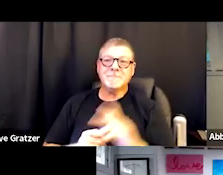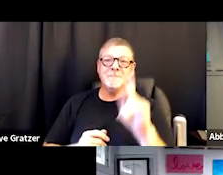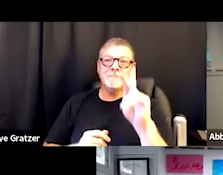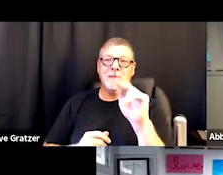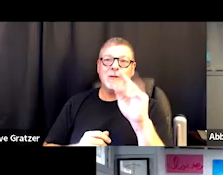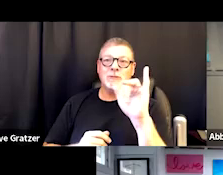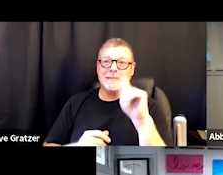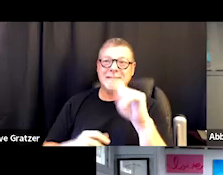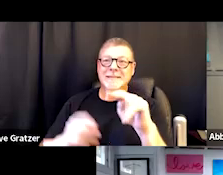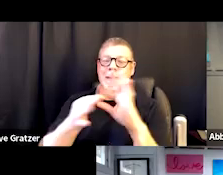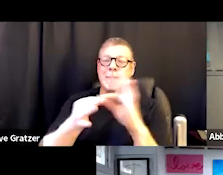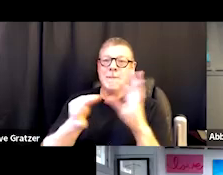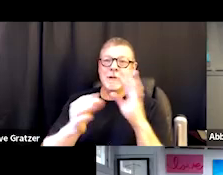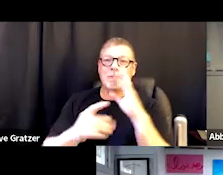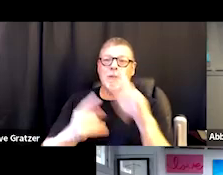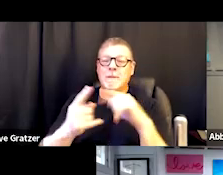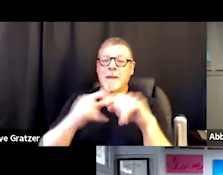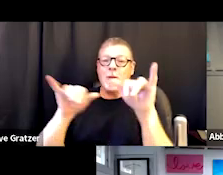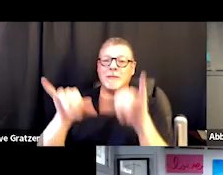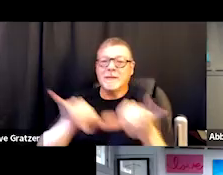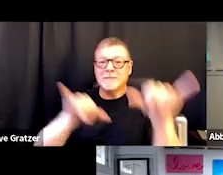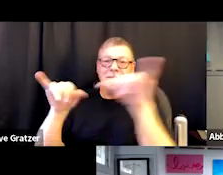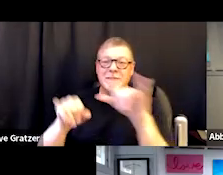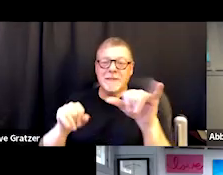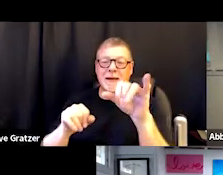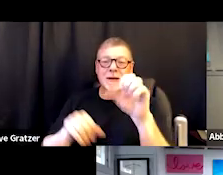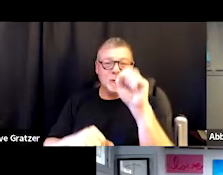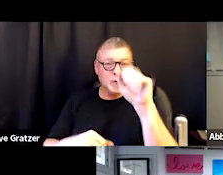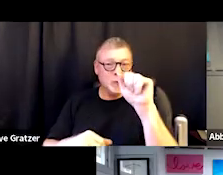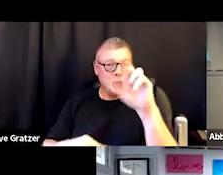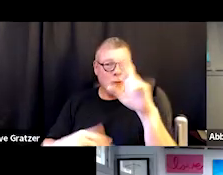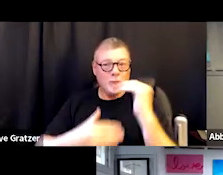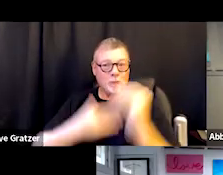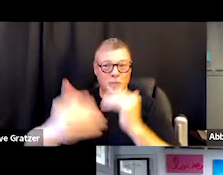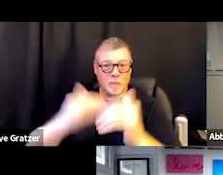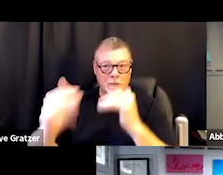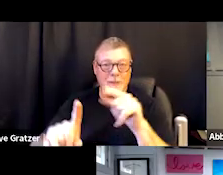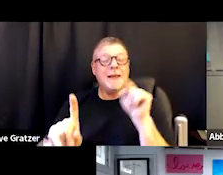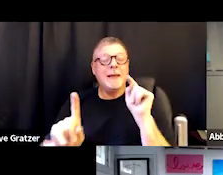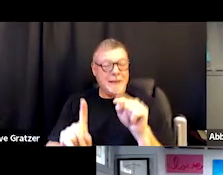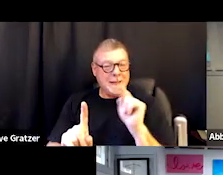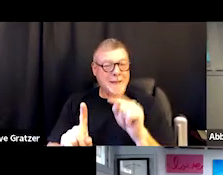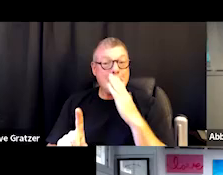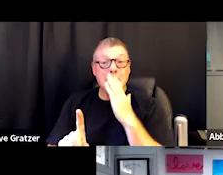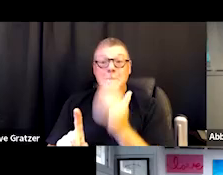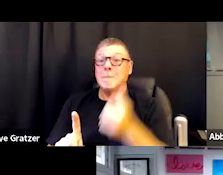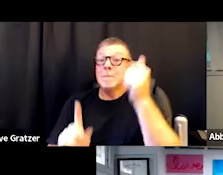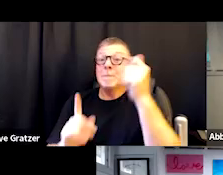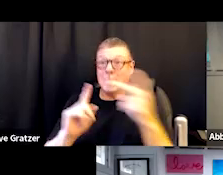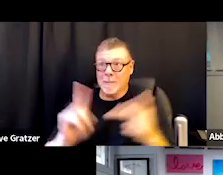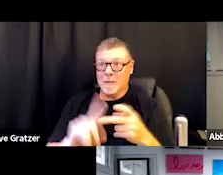the standard SOAR process earlier, and I think the best place to start is taking